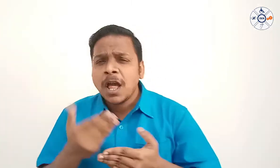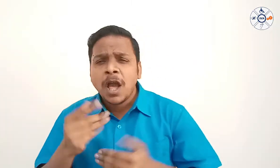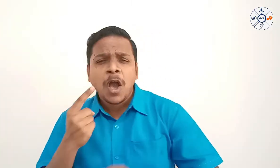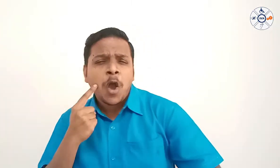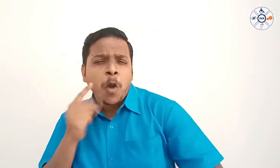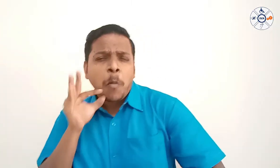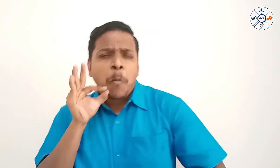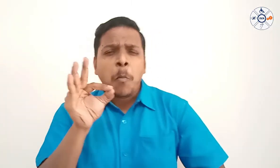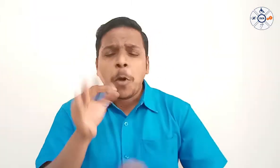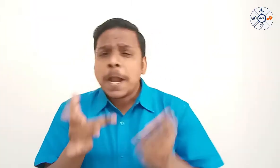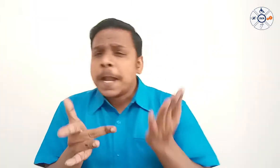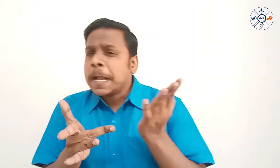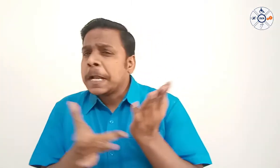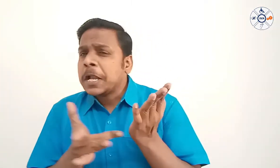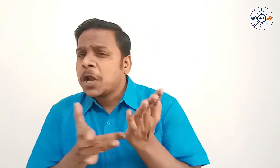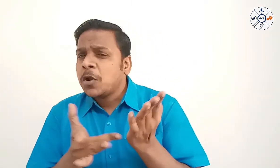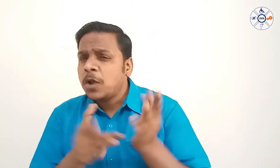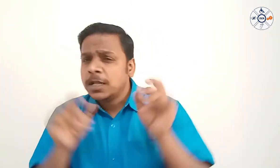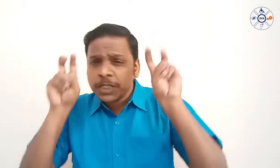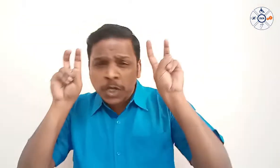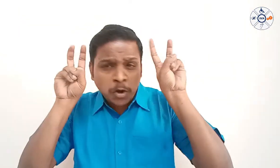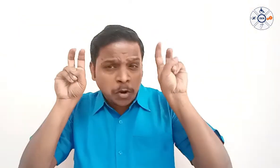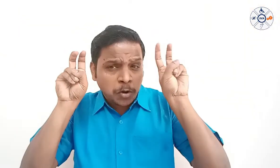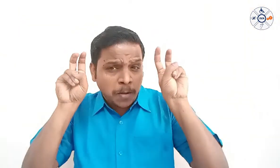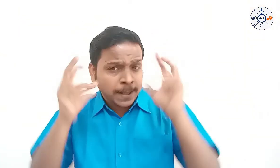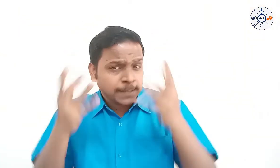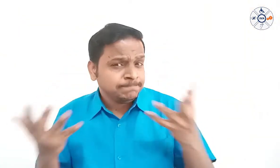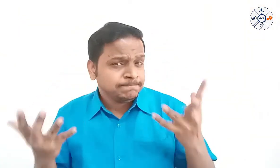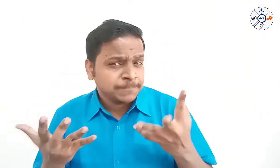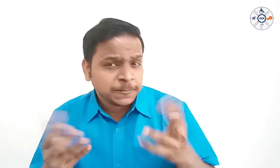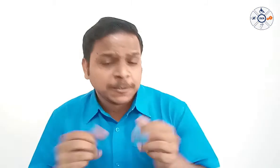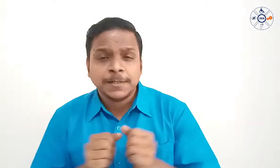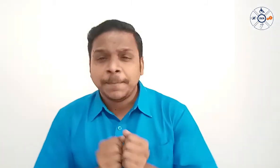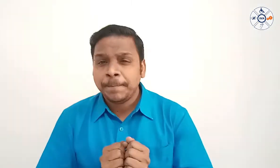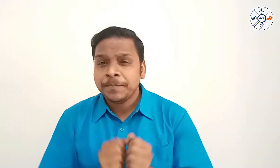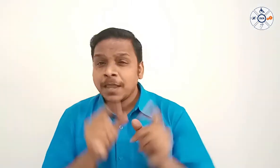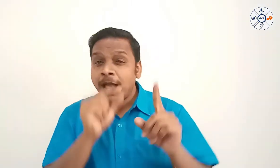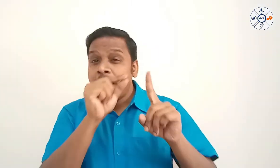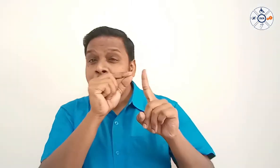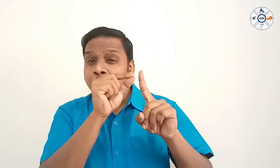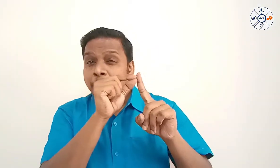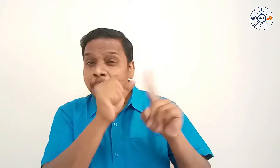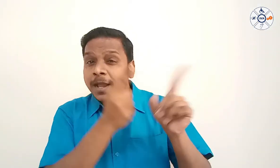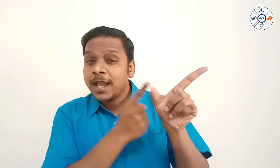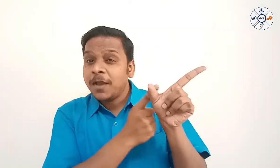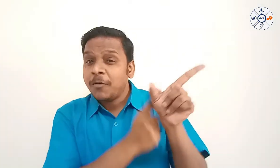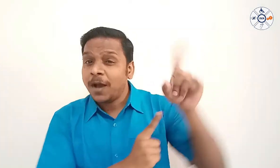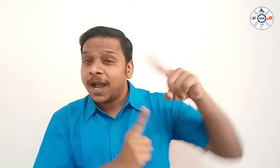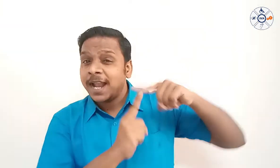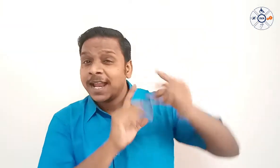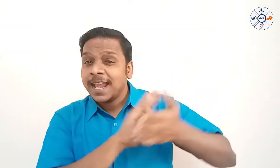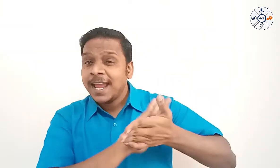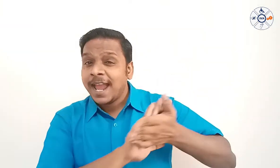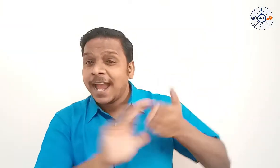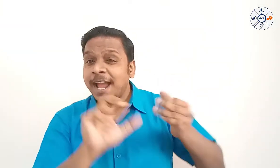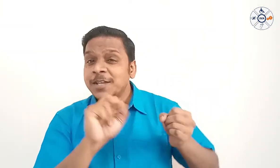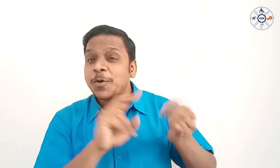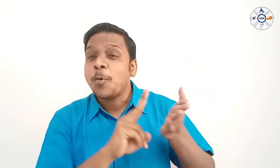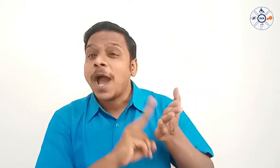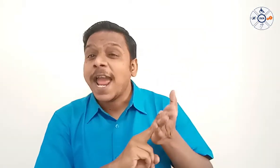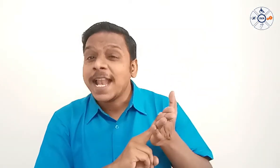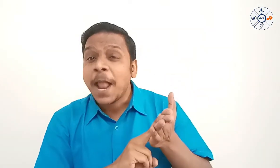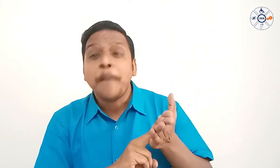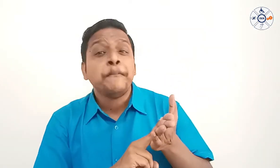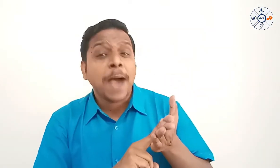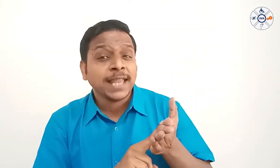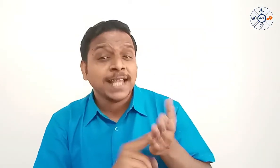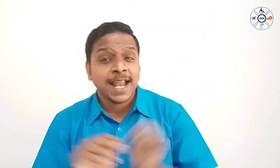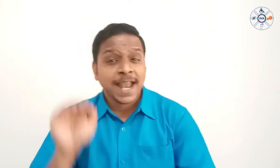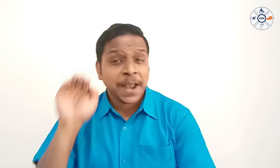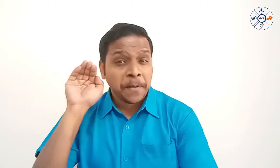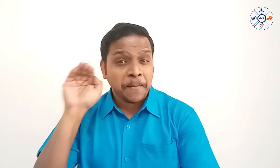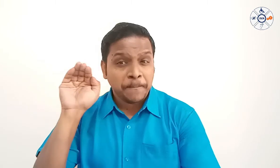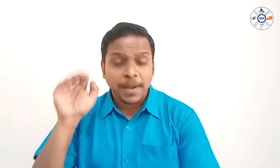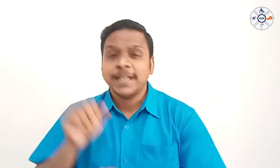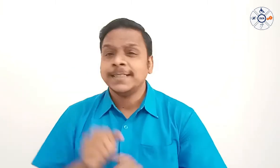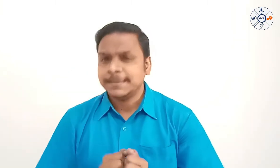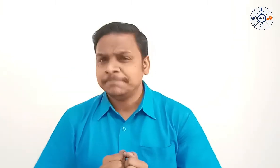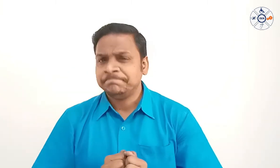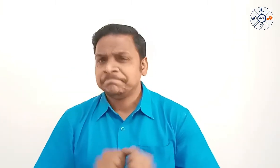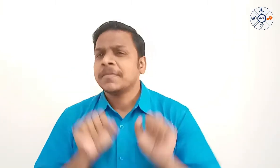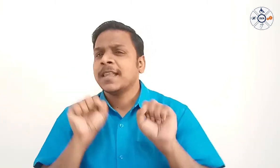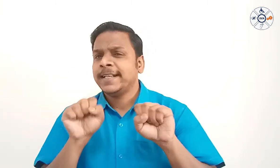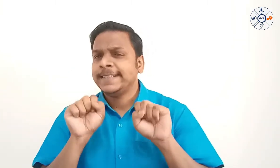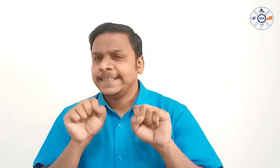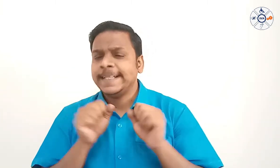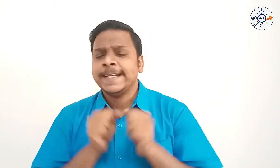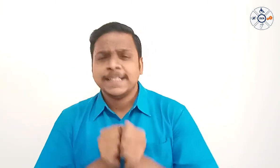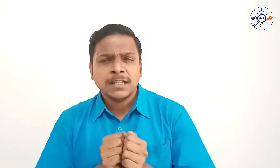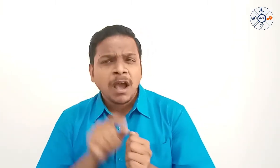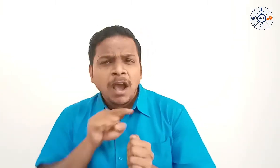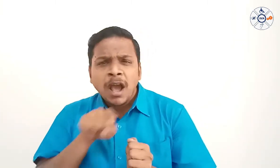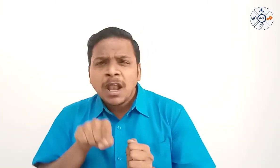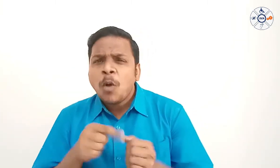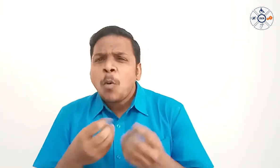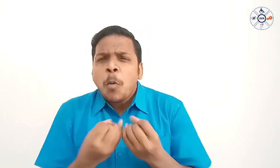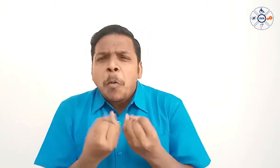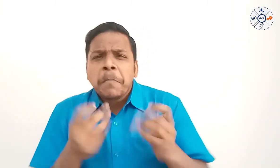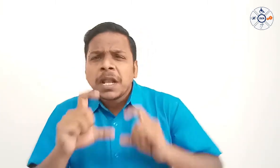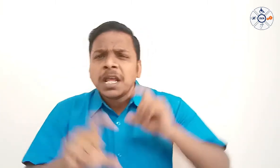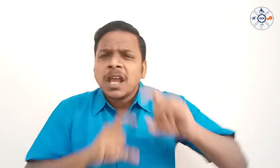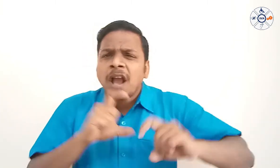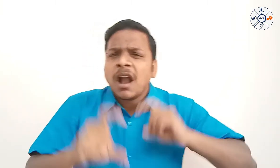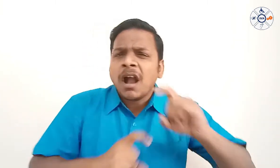one important technology topic. What is that? PYTHON. Yes, Python. So now many companies